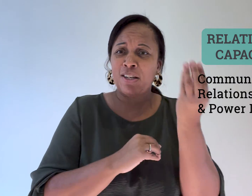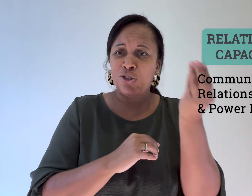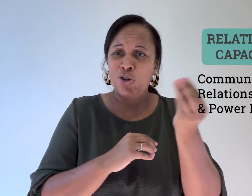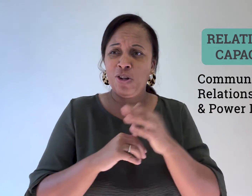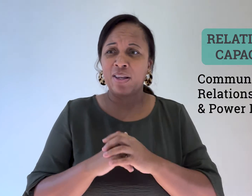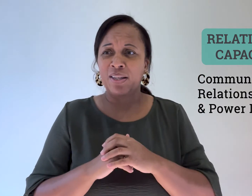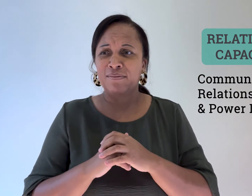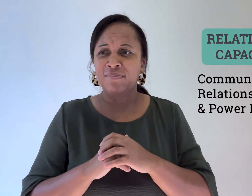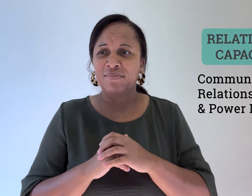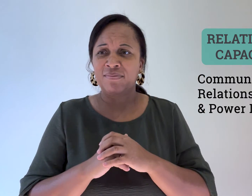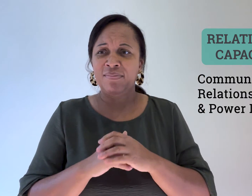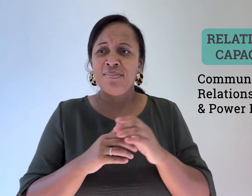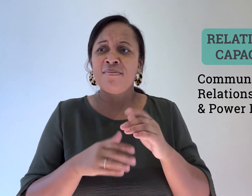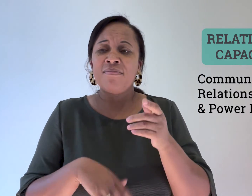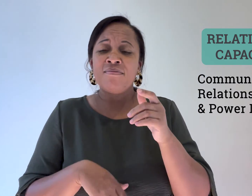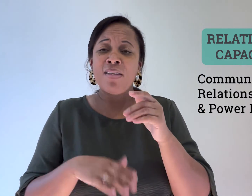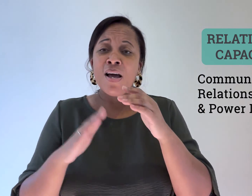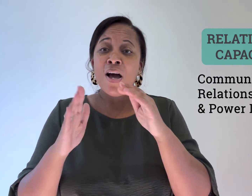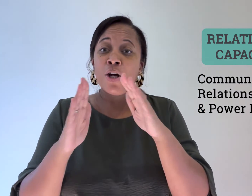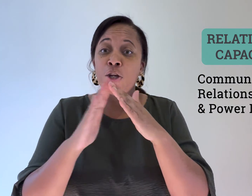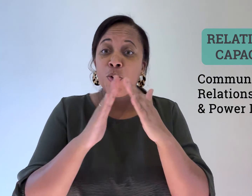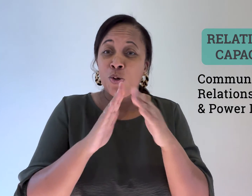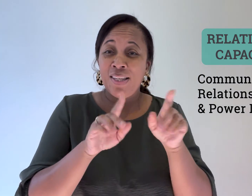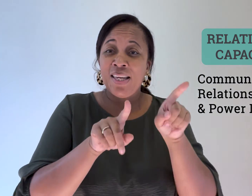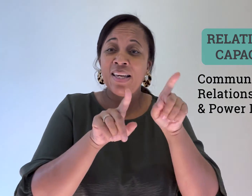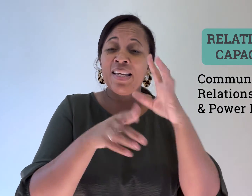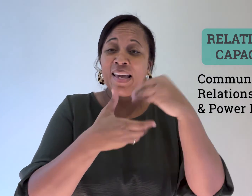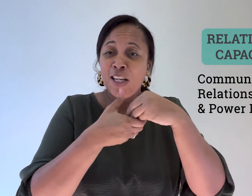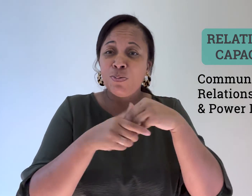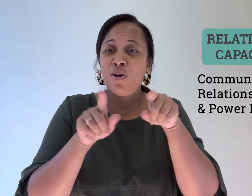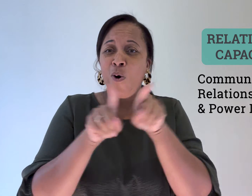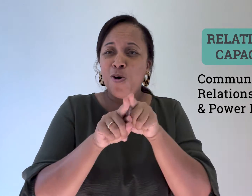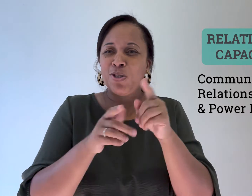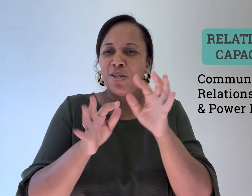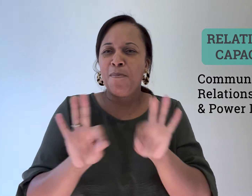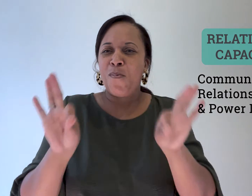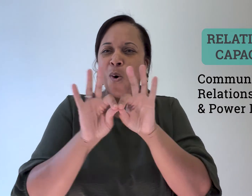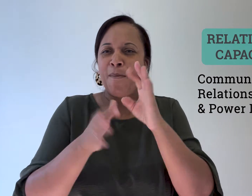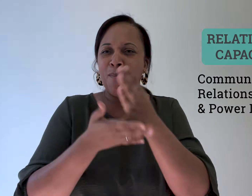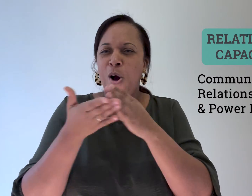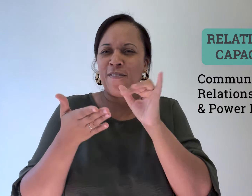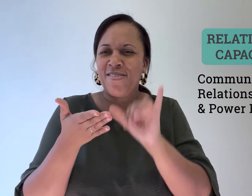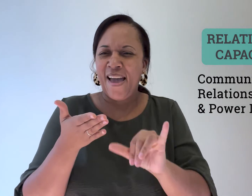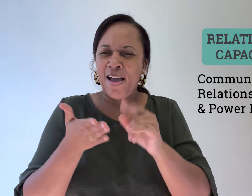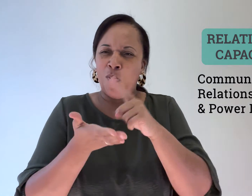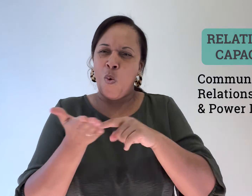with other external organizations. Community engagement is also an important part of that